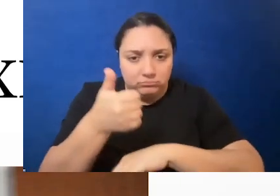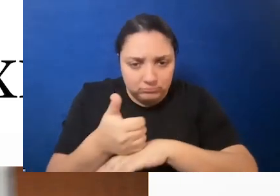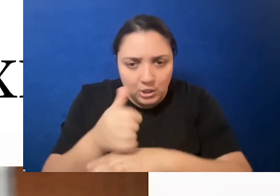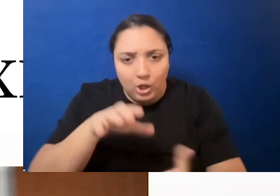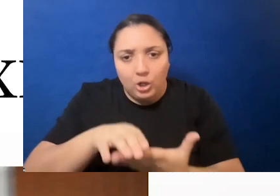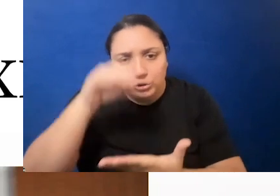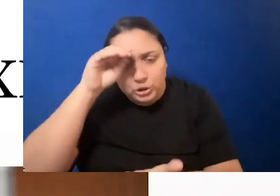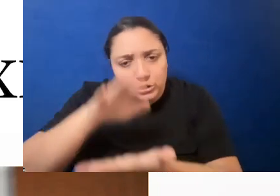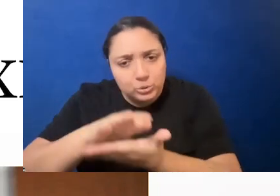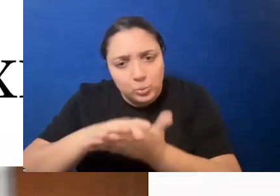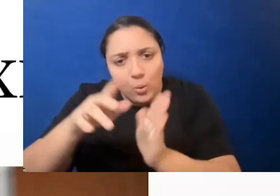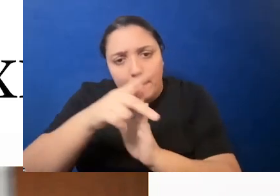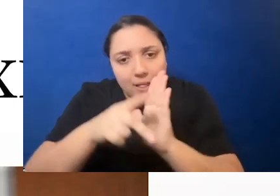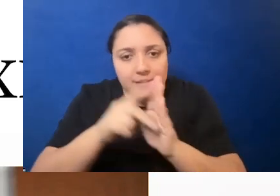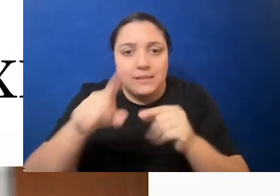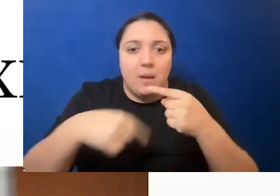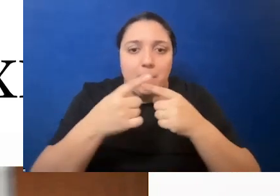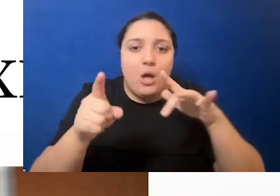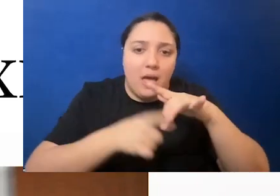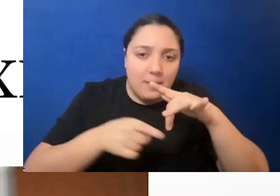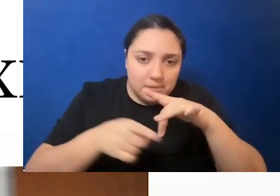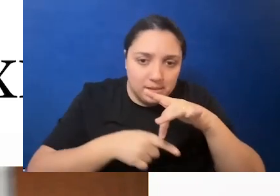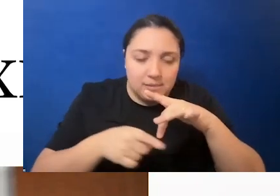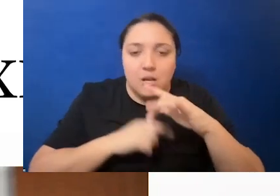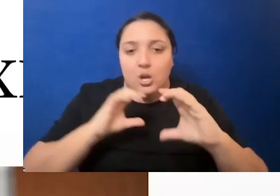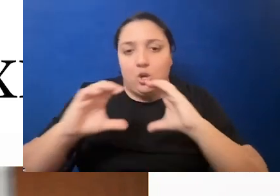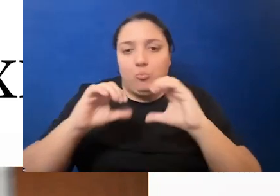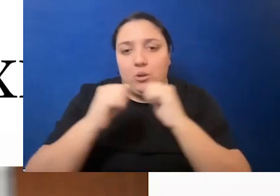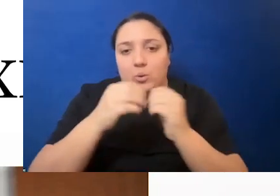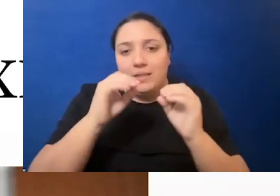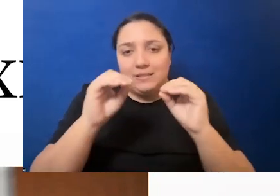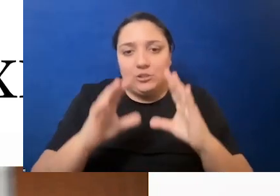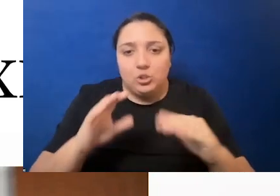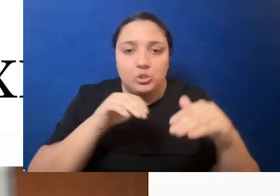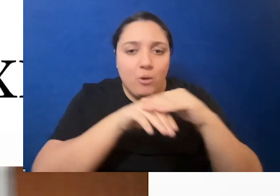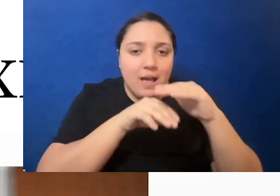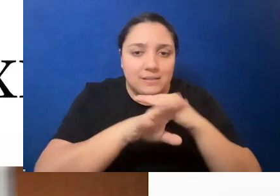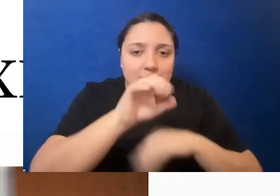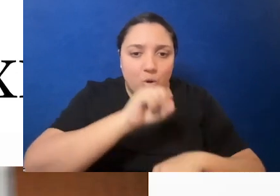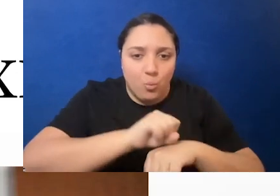REGARDING ABSENCE, COMMUNICATING WITH THE TEACHERS TO ACCESS THEIR WORK SO THEY CAN STAY IN